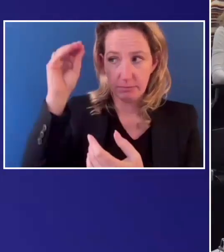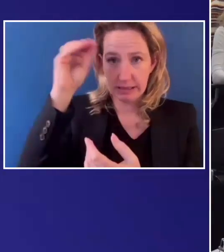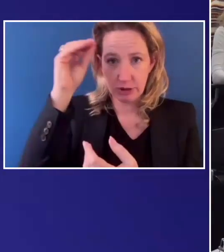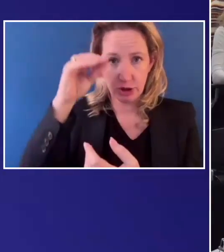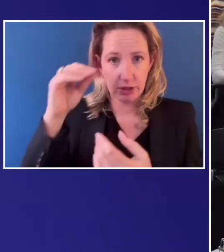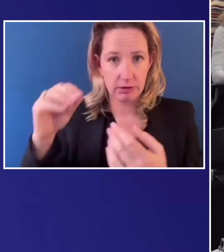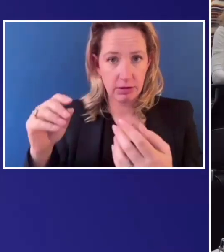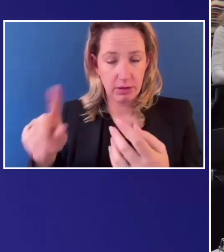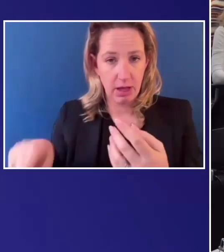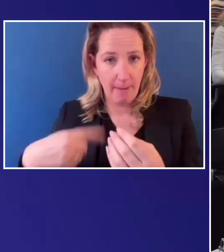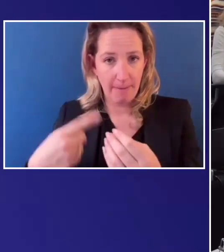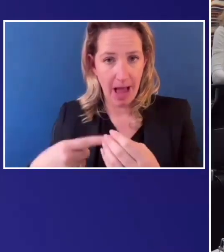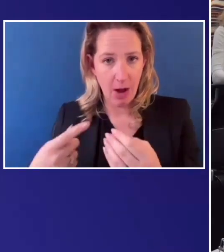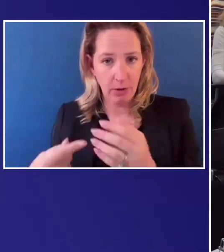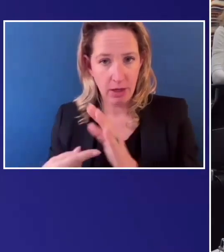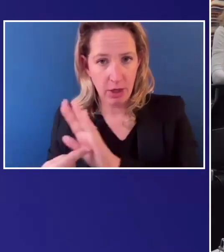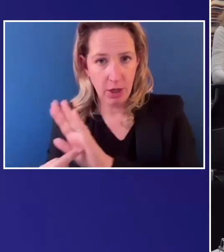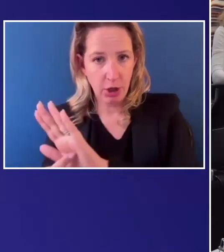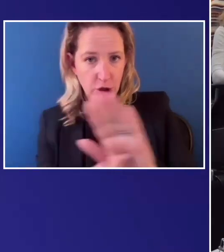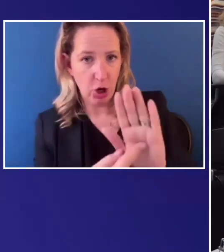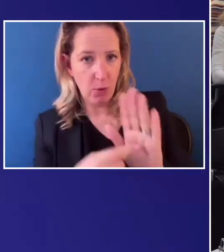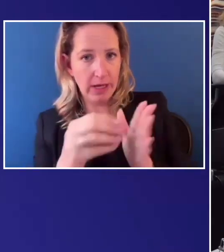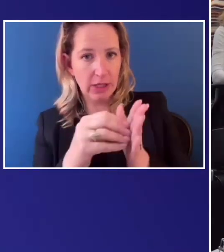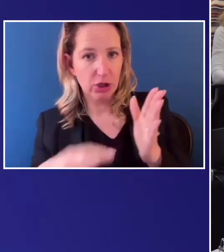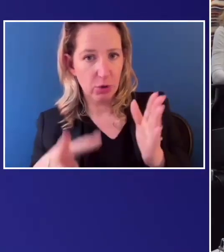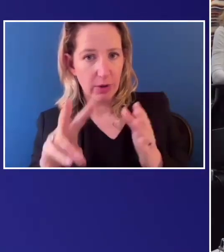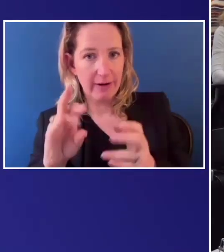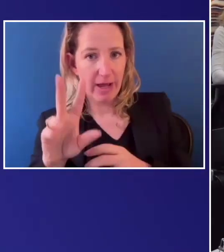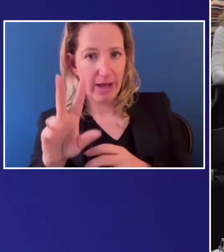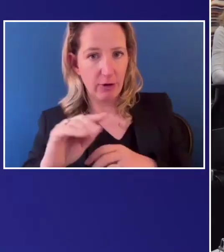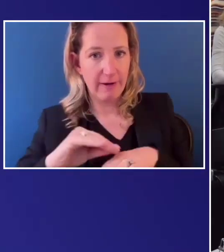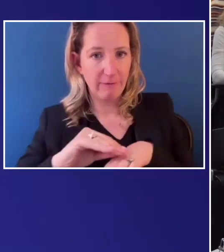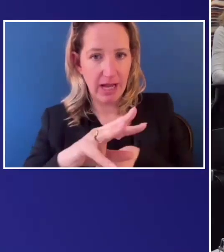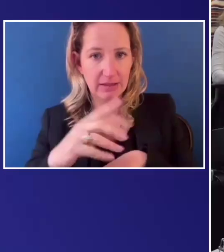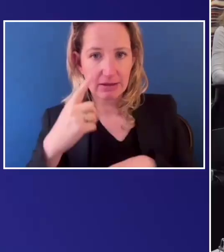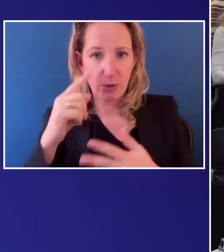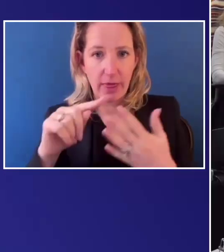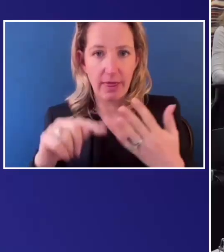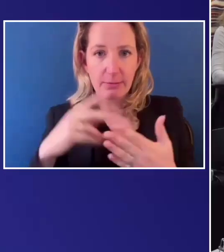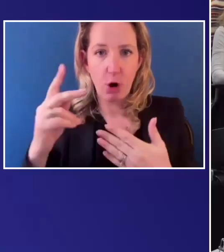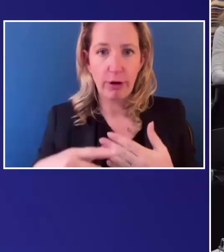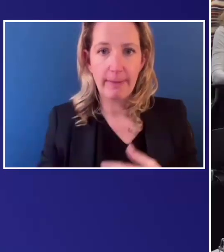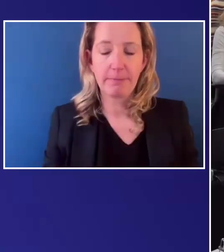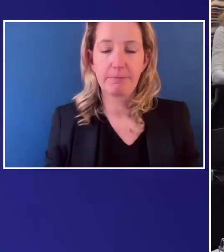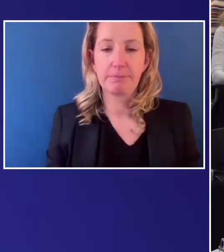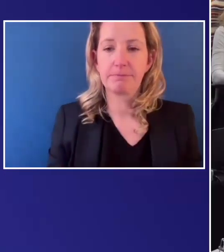student veterans' effects of these programs? Jeff, did you want to speak on that?